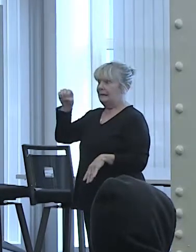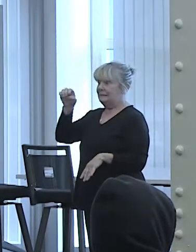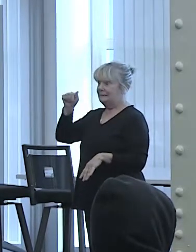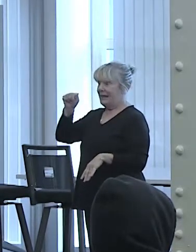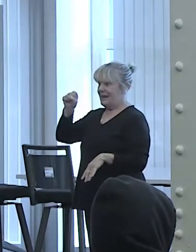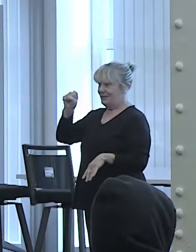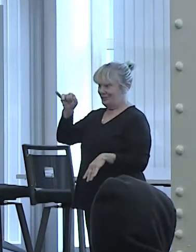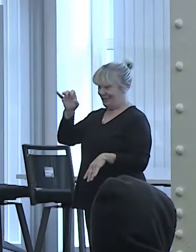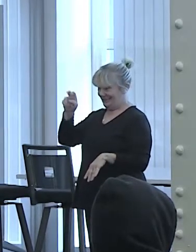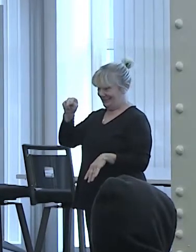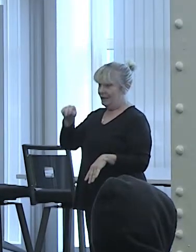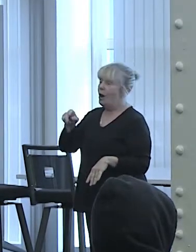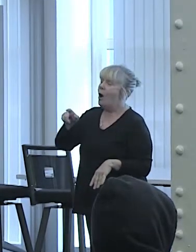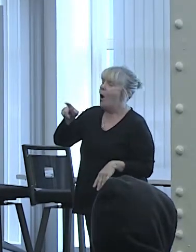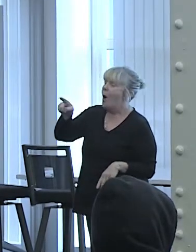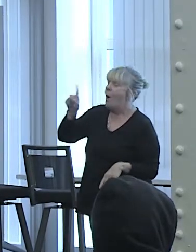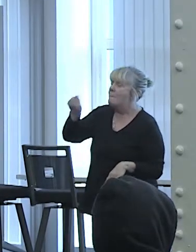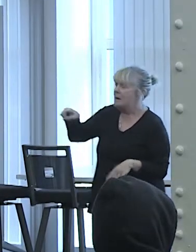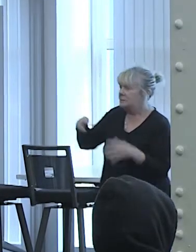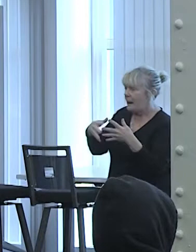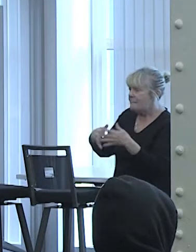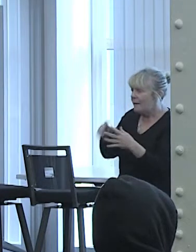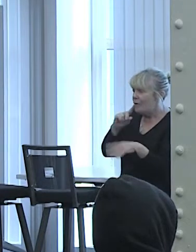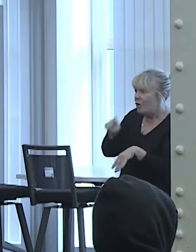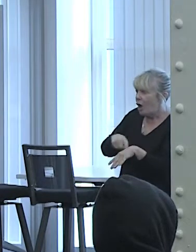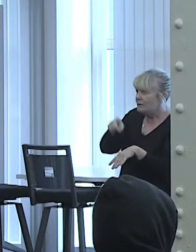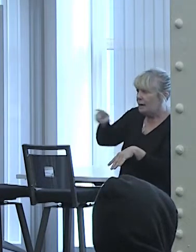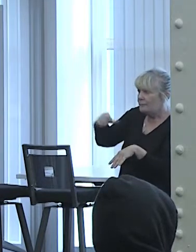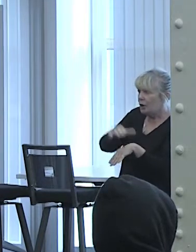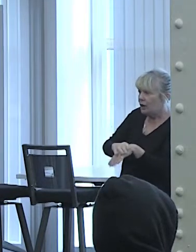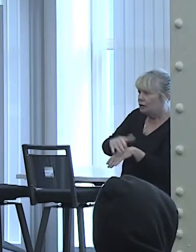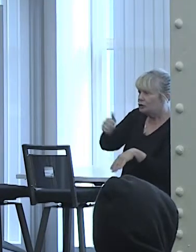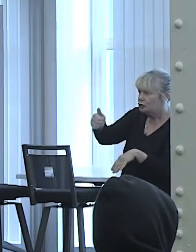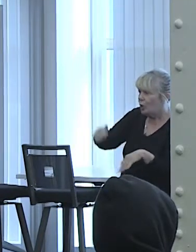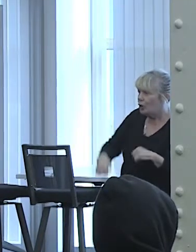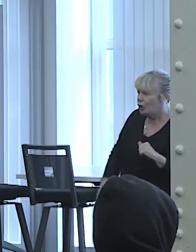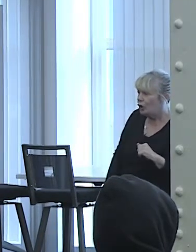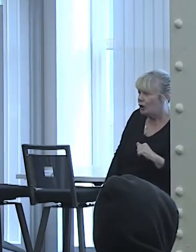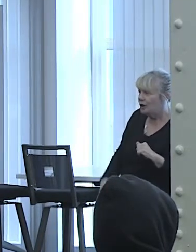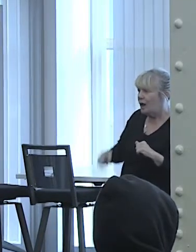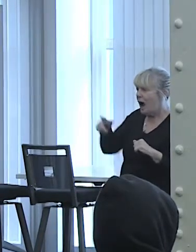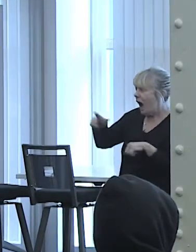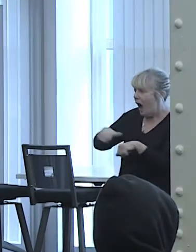you must have been in America for a very long time, your English is so good. How did you learn English?